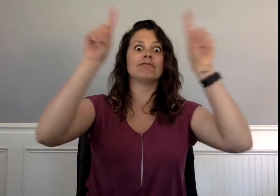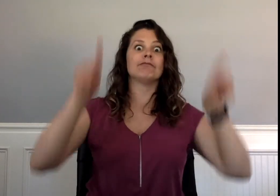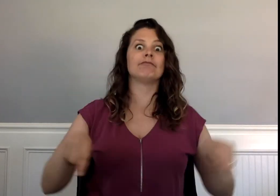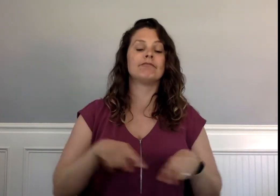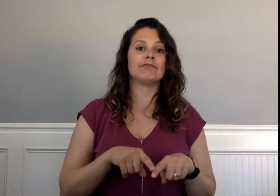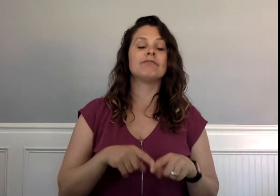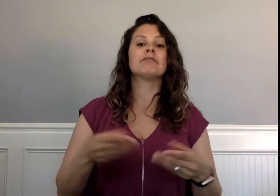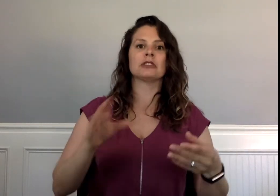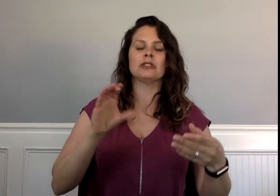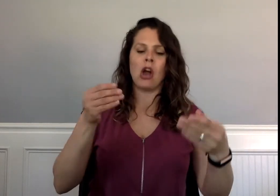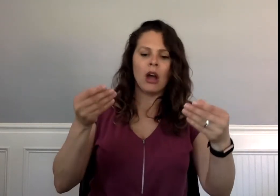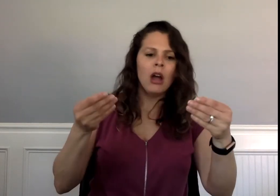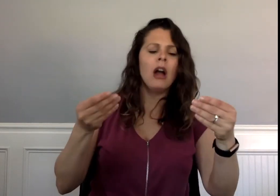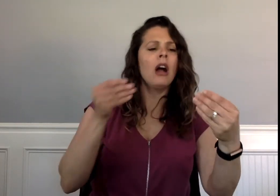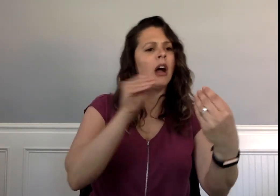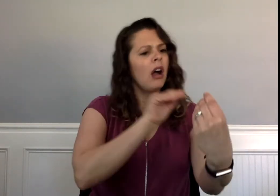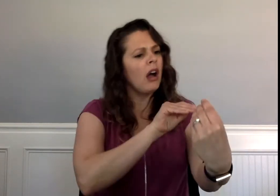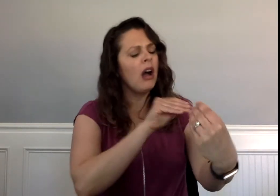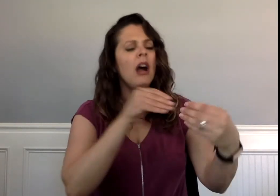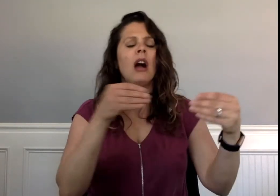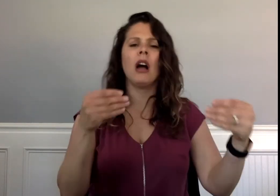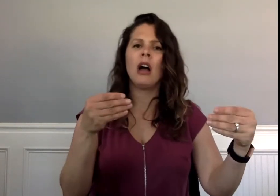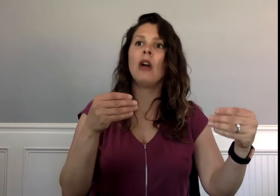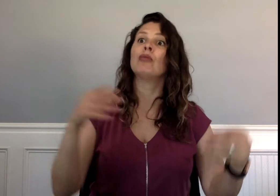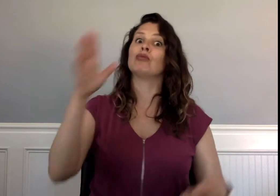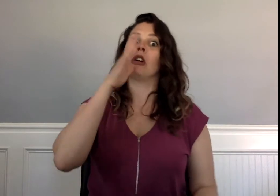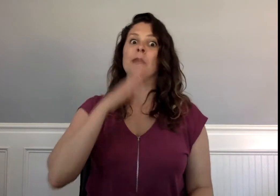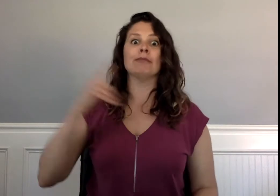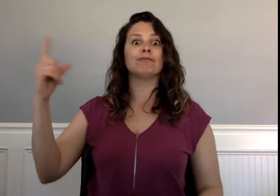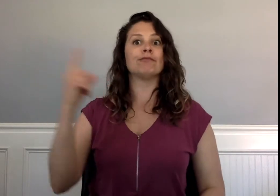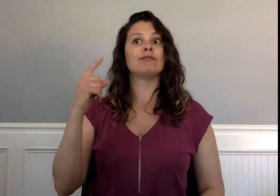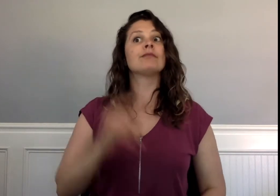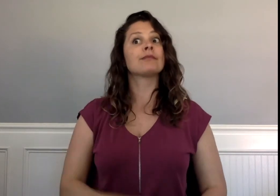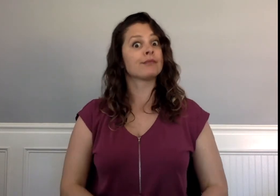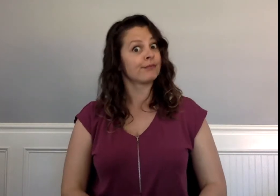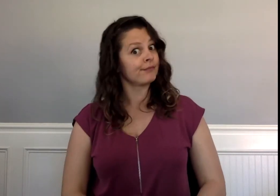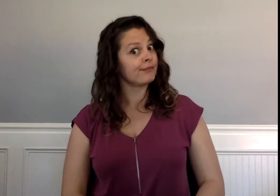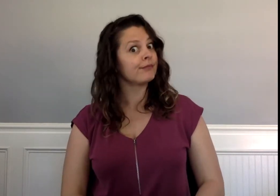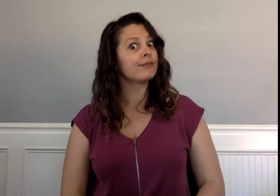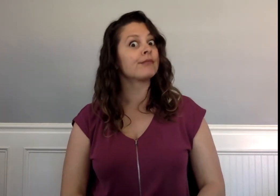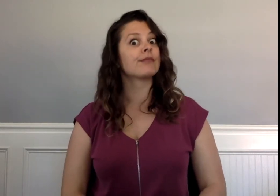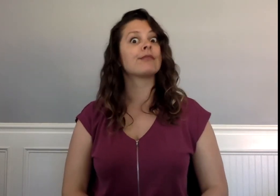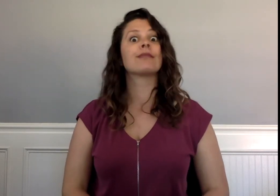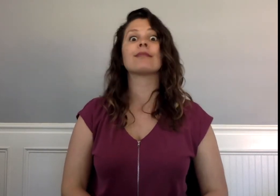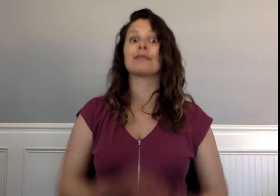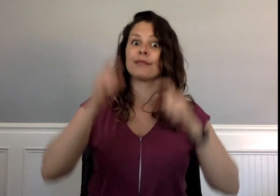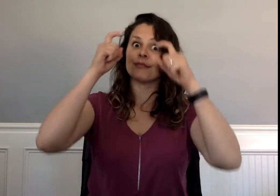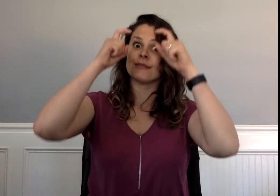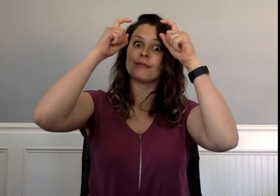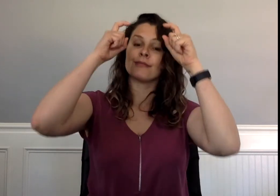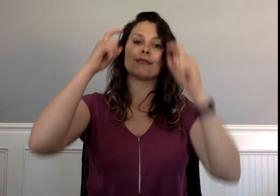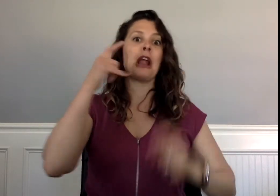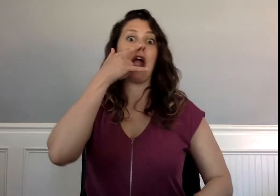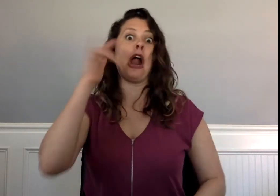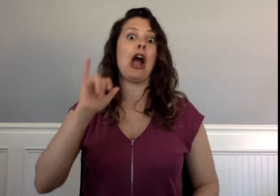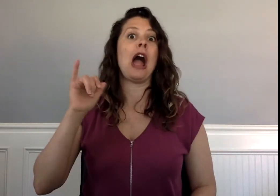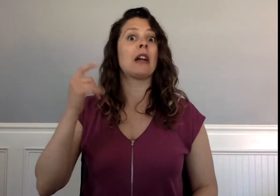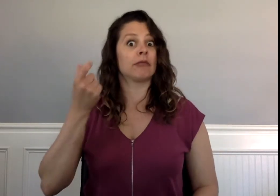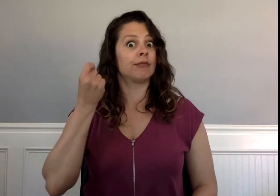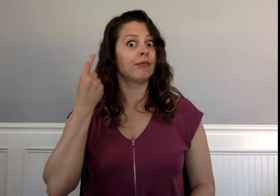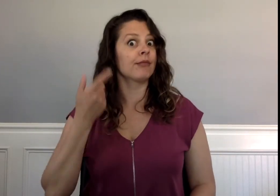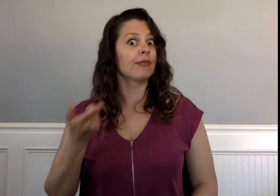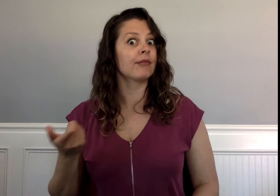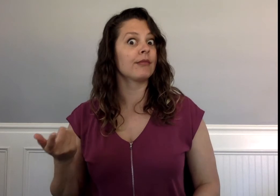After Charlie finished both sides, the woman raised her eyebrows as if to say, “You got it?”